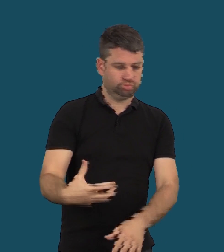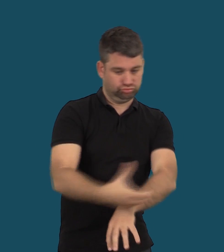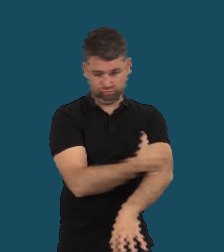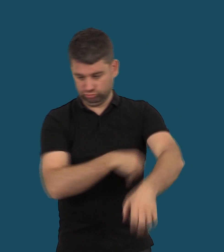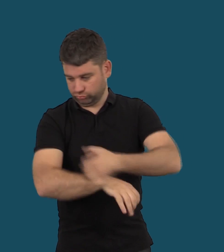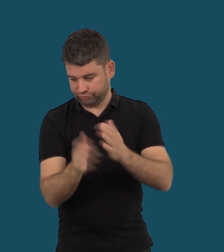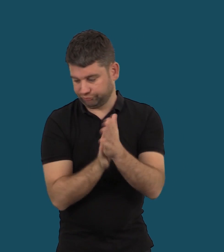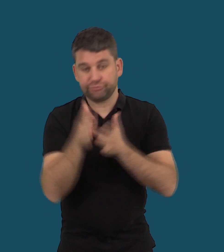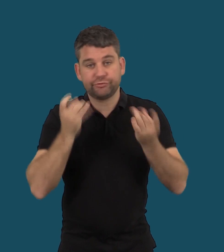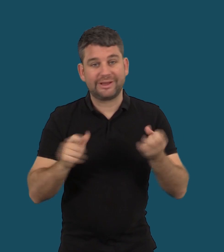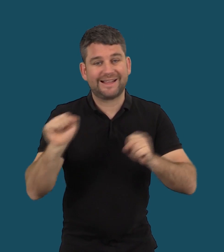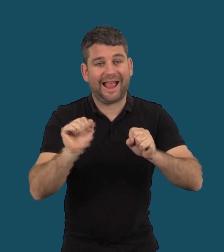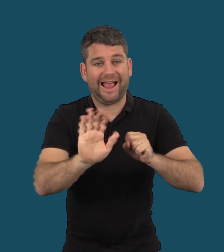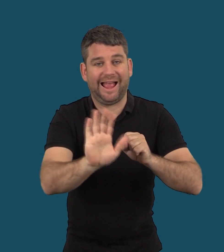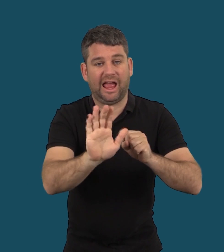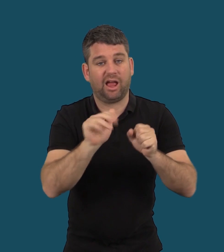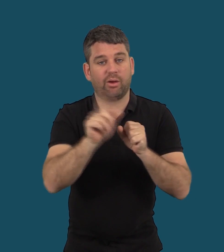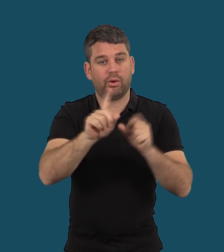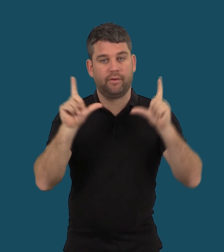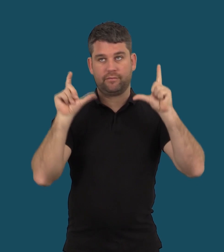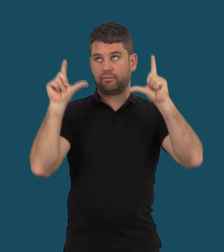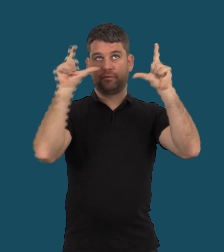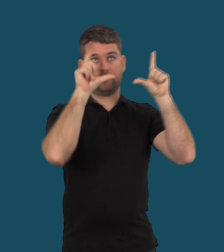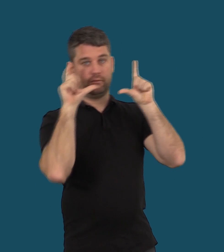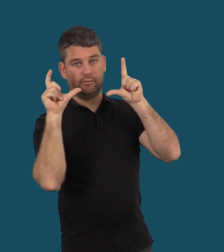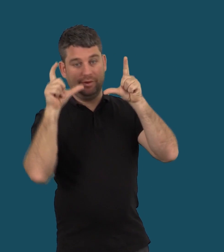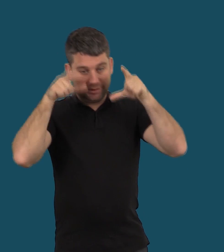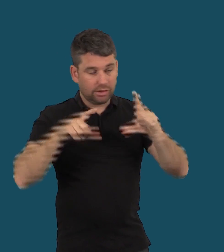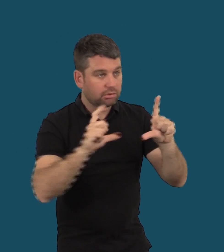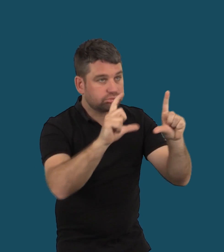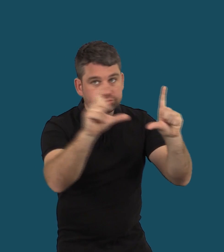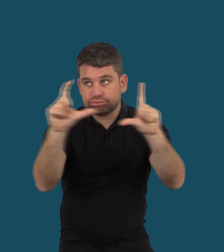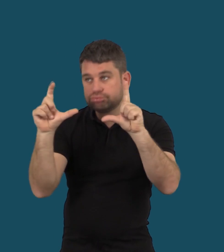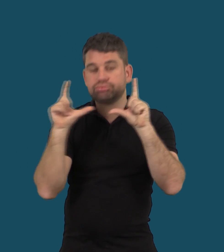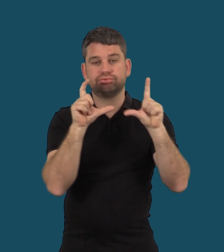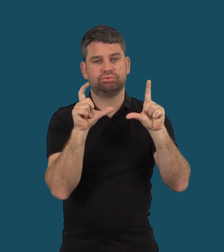Before you begin cleaning, make sure you take photos inside and outside your home,